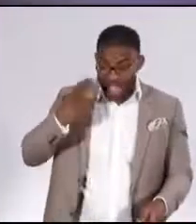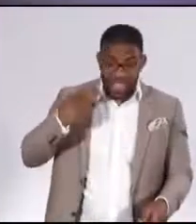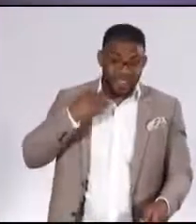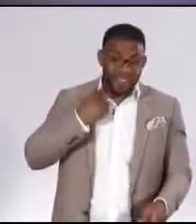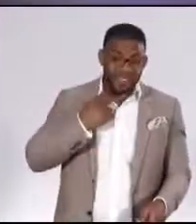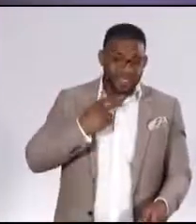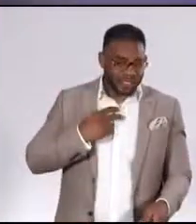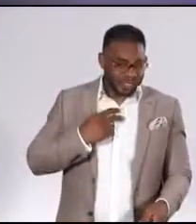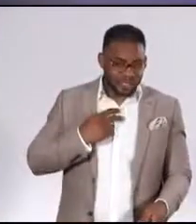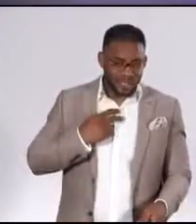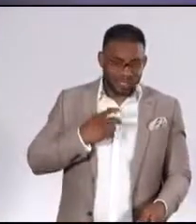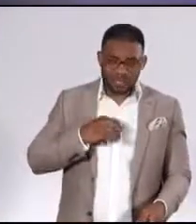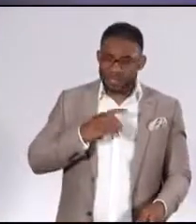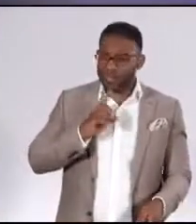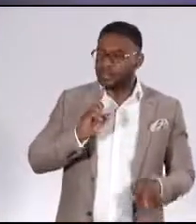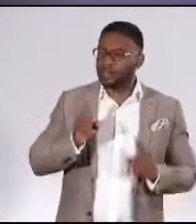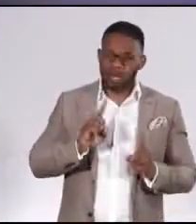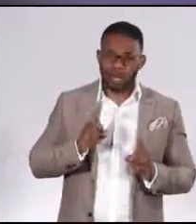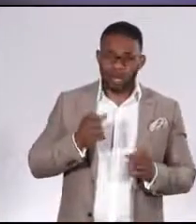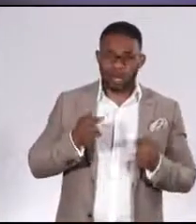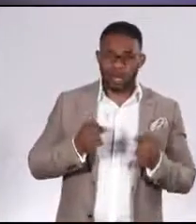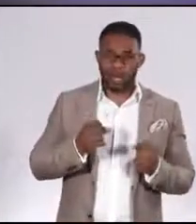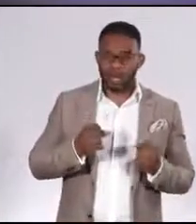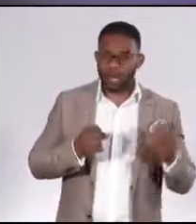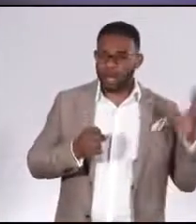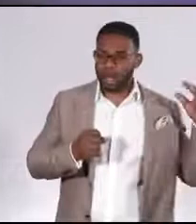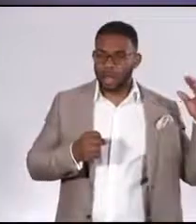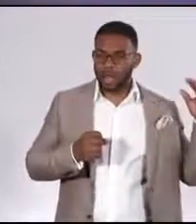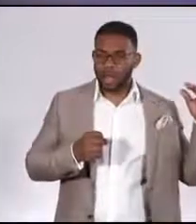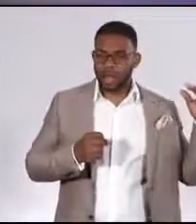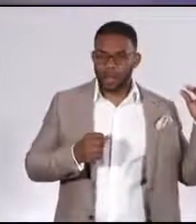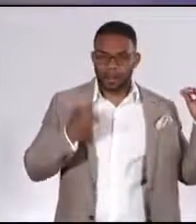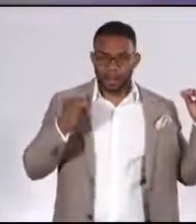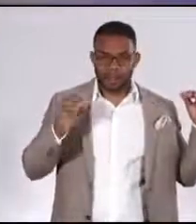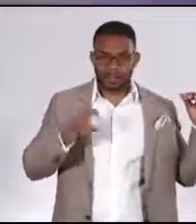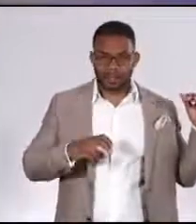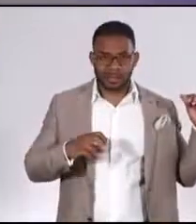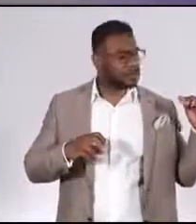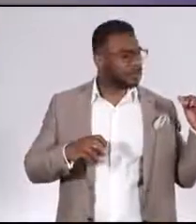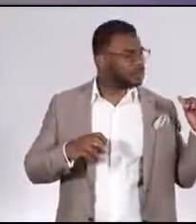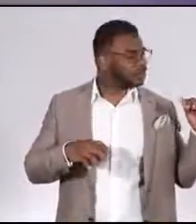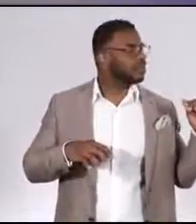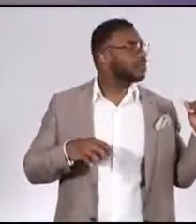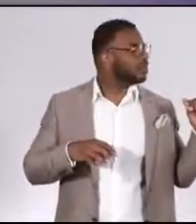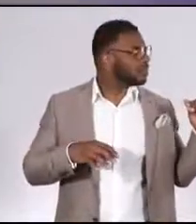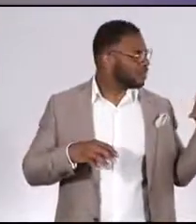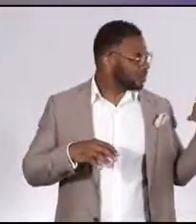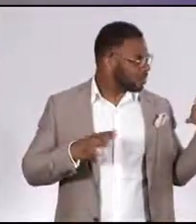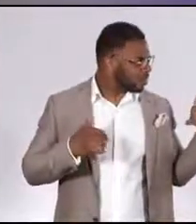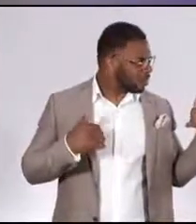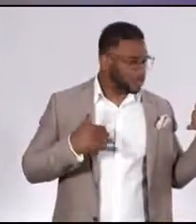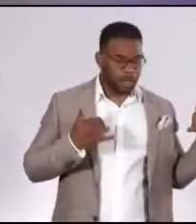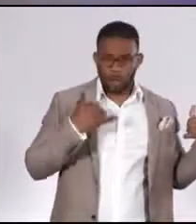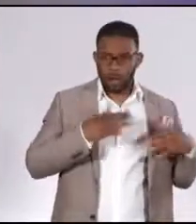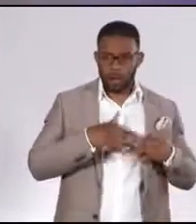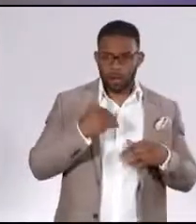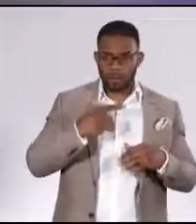When we are talking in the car. And he was in the back seat or when he was calling to me from another room and I couldn't hear him.